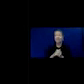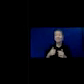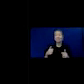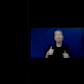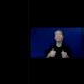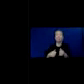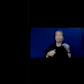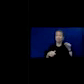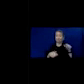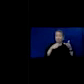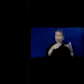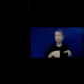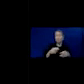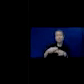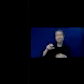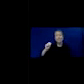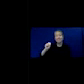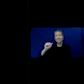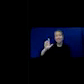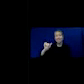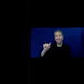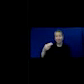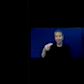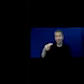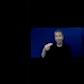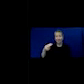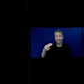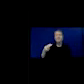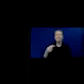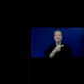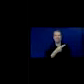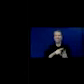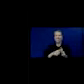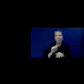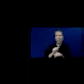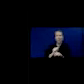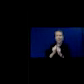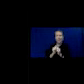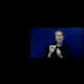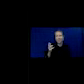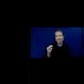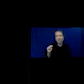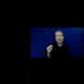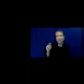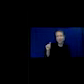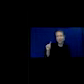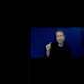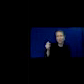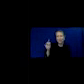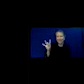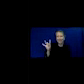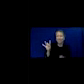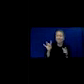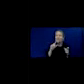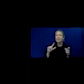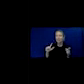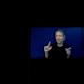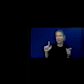I've been working with Sarah since January 2018, and she is 21 years old.